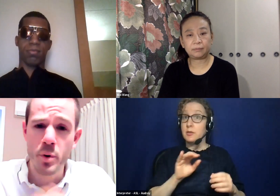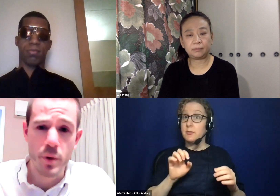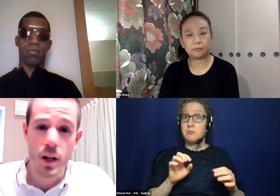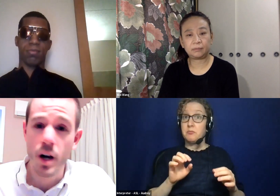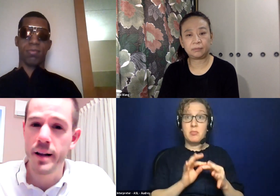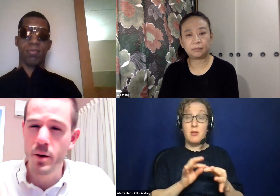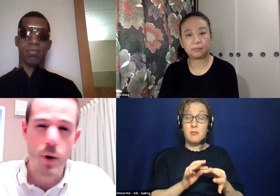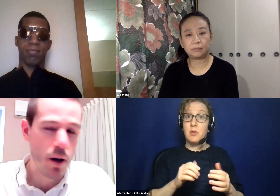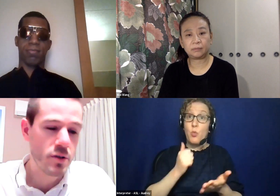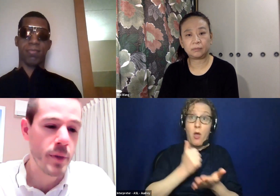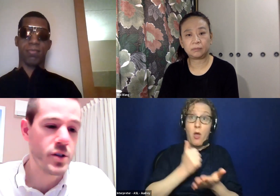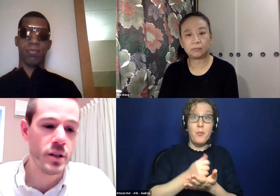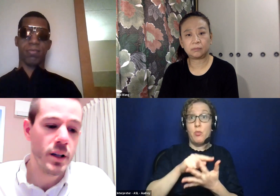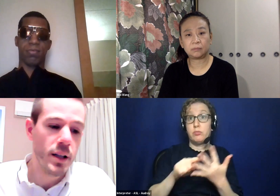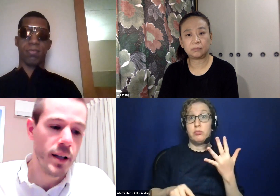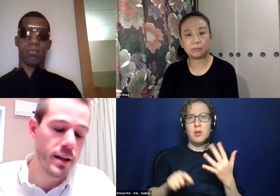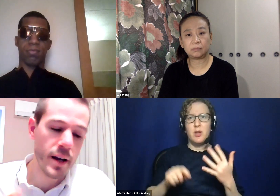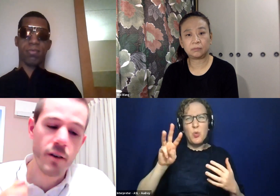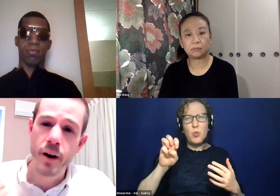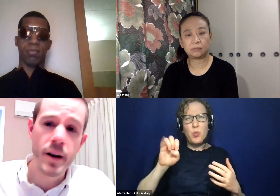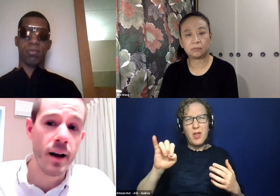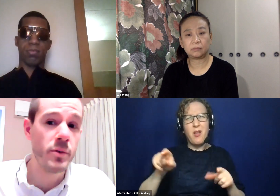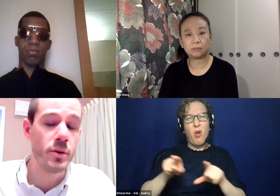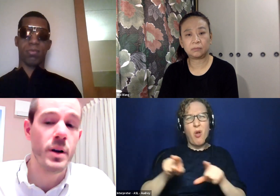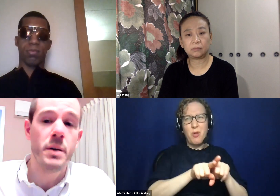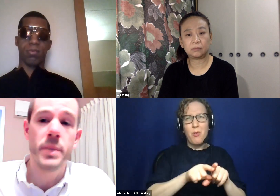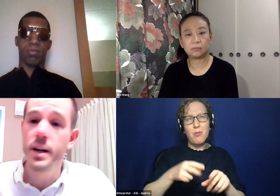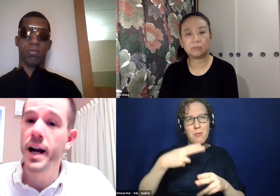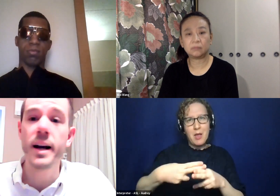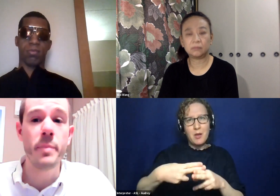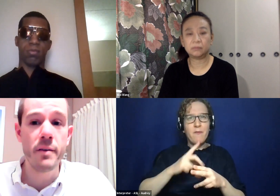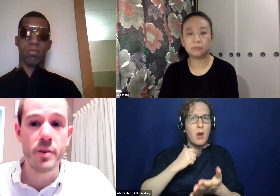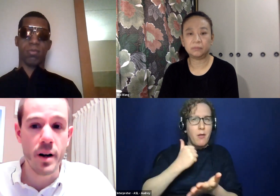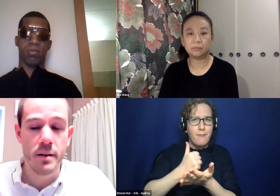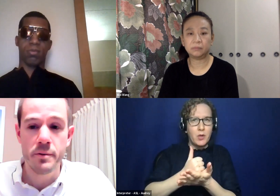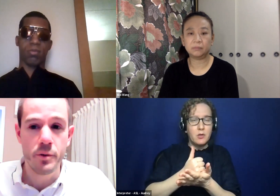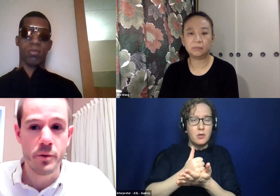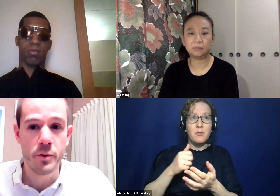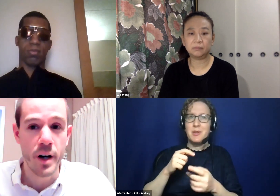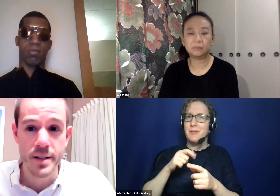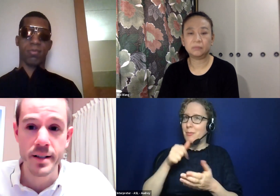you with a lot. I think Wei also mentioned, they are very helpful but they're not going to pay for